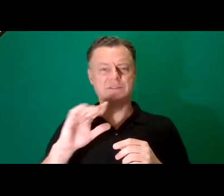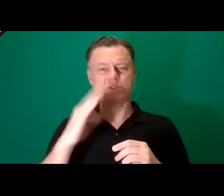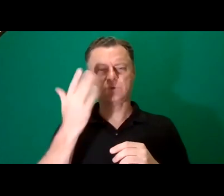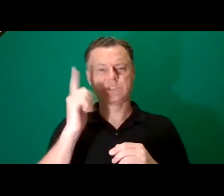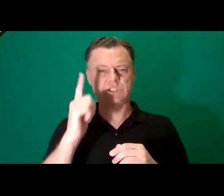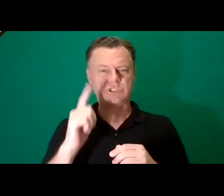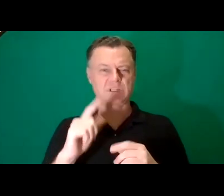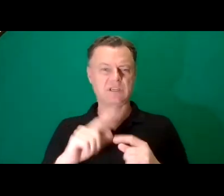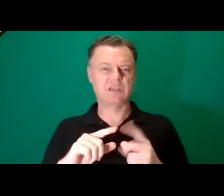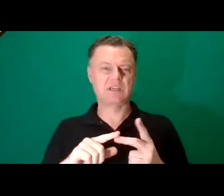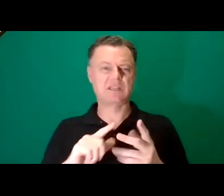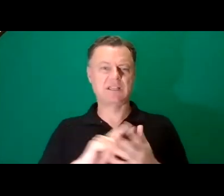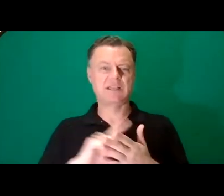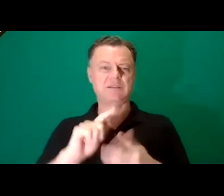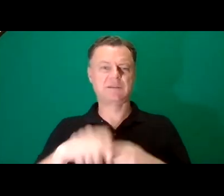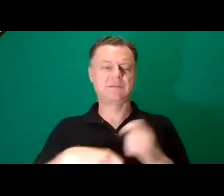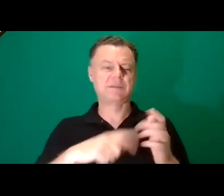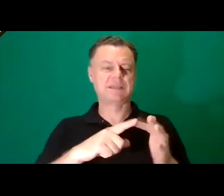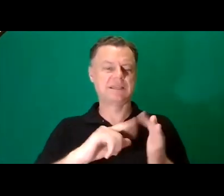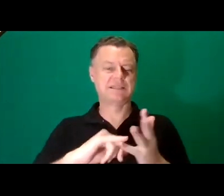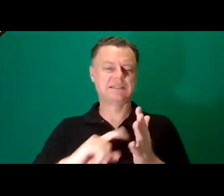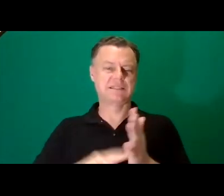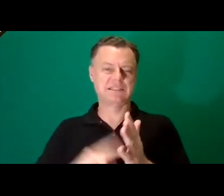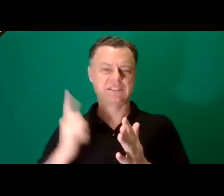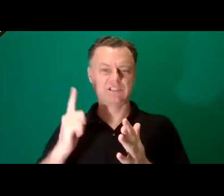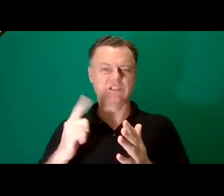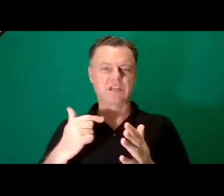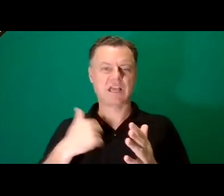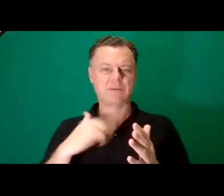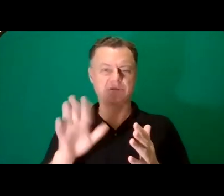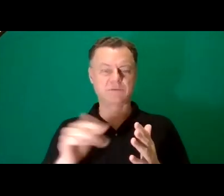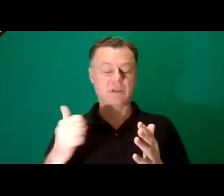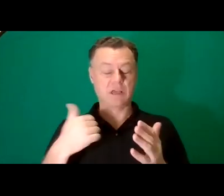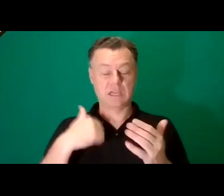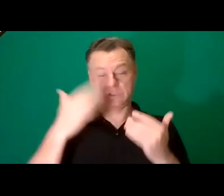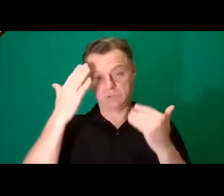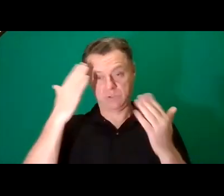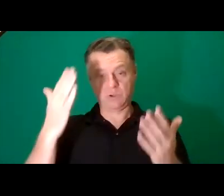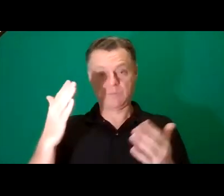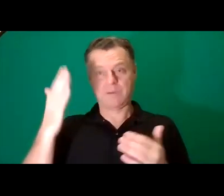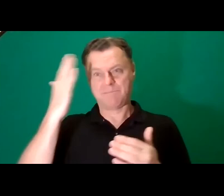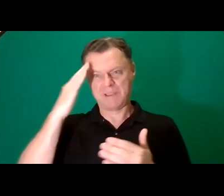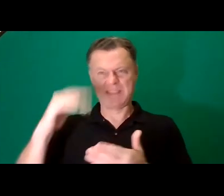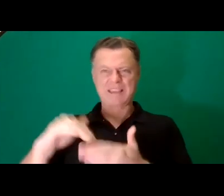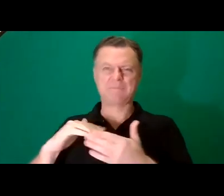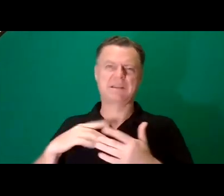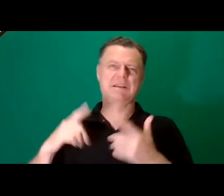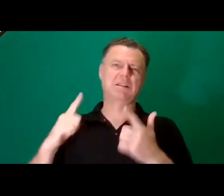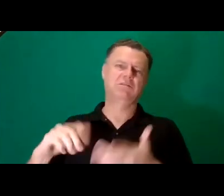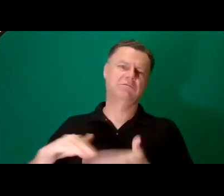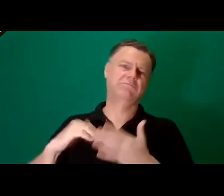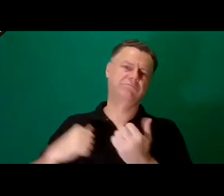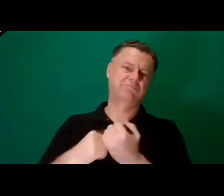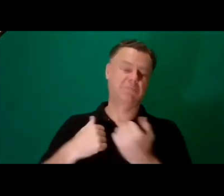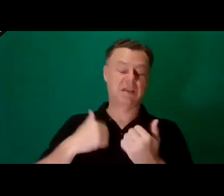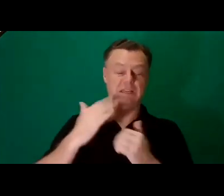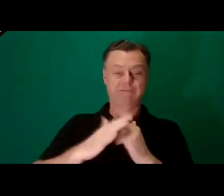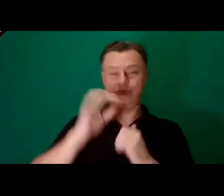then became an ASL teacher so she without me knowing obviously helped me quite a lot